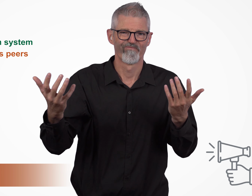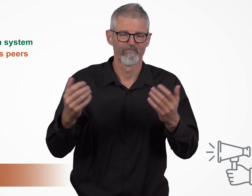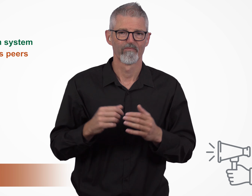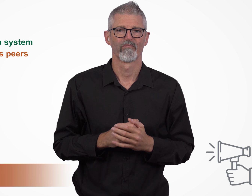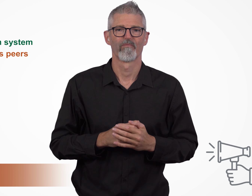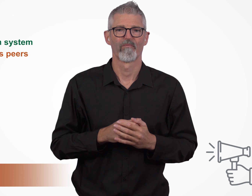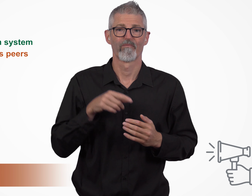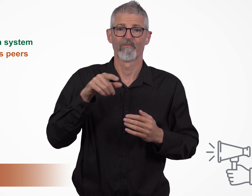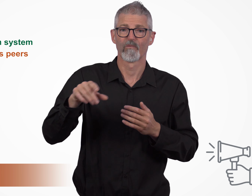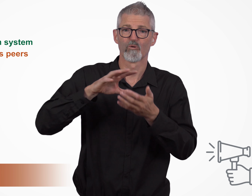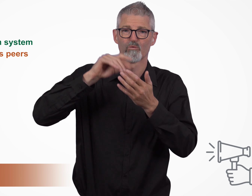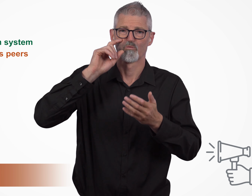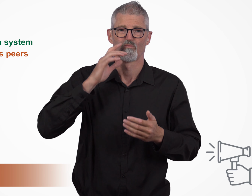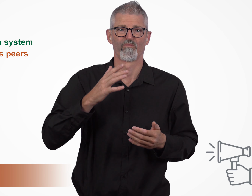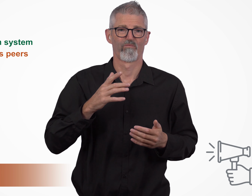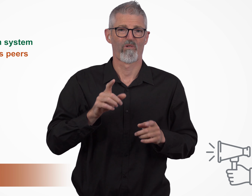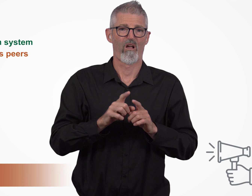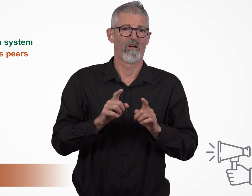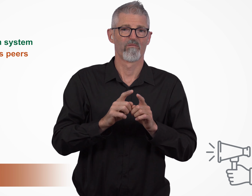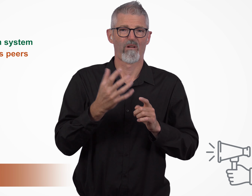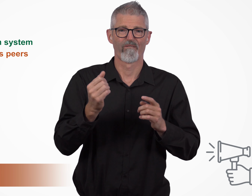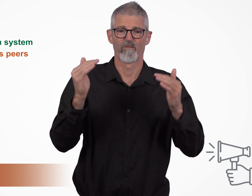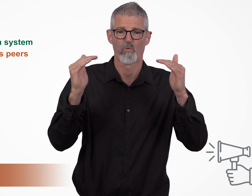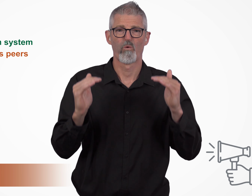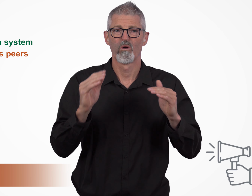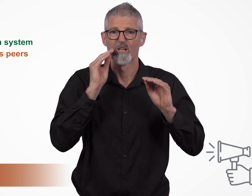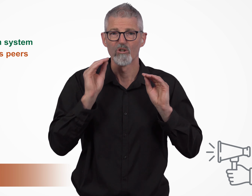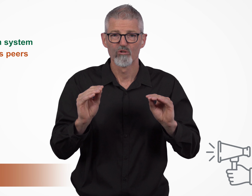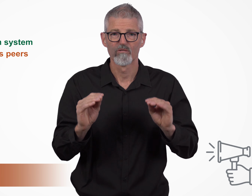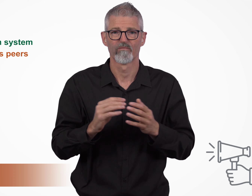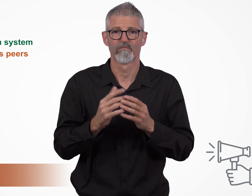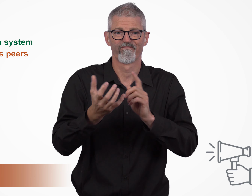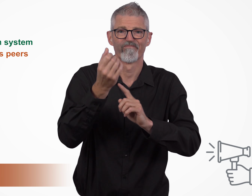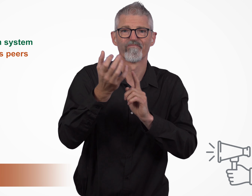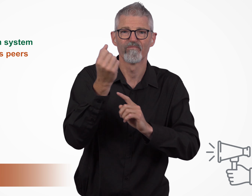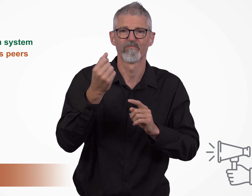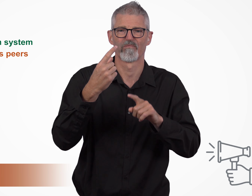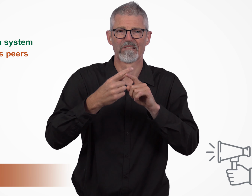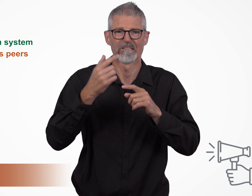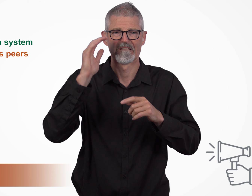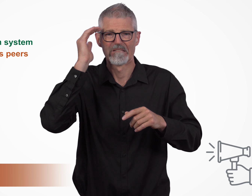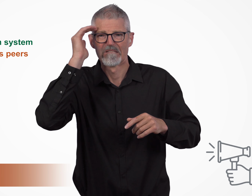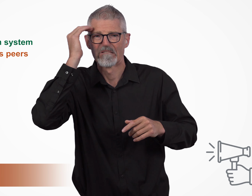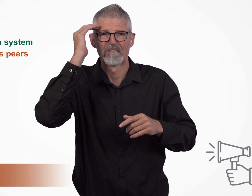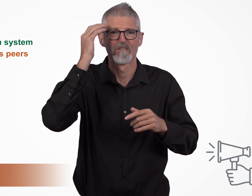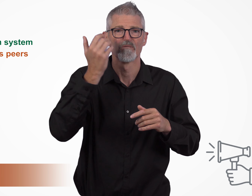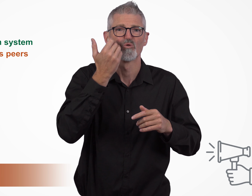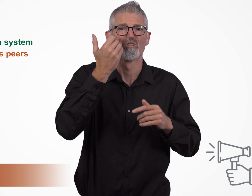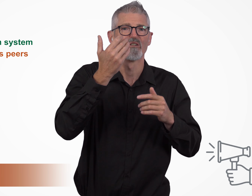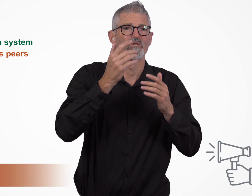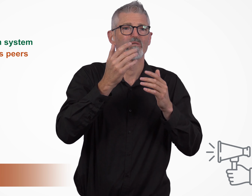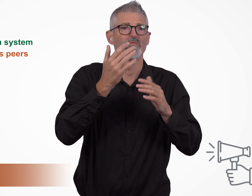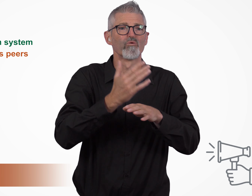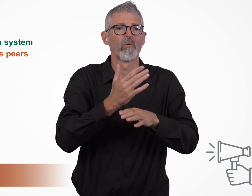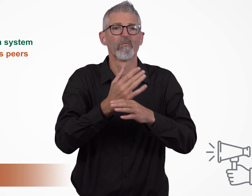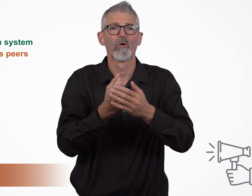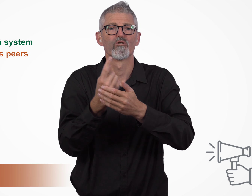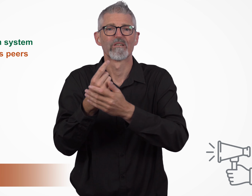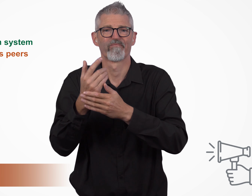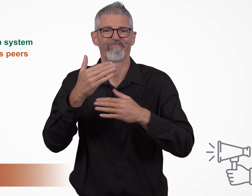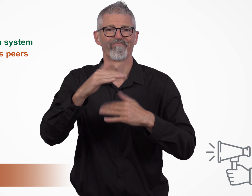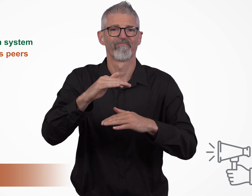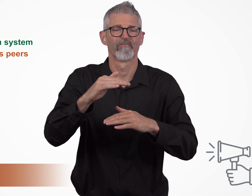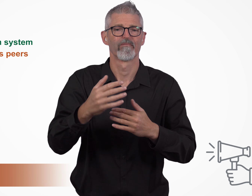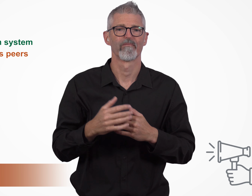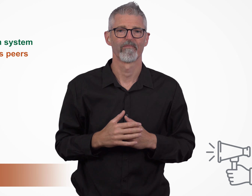Students are more likely to have poorer educational outcomes and face challenges to secure open employment.